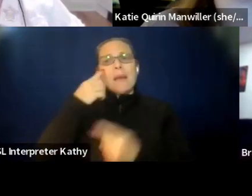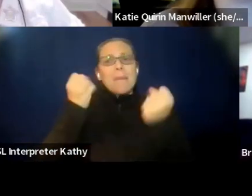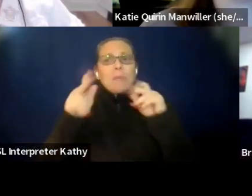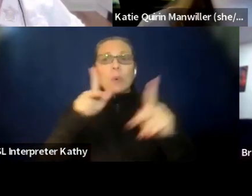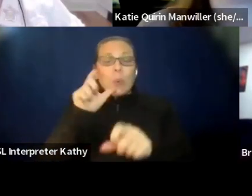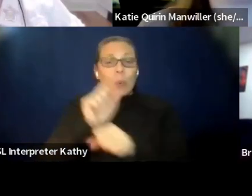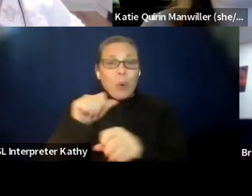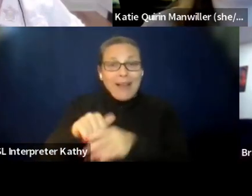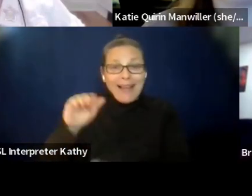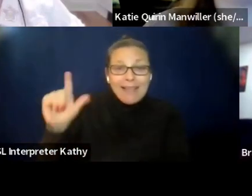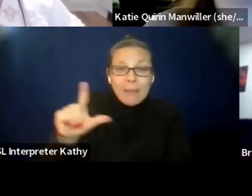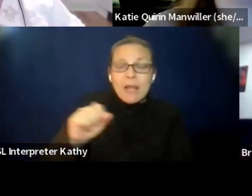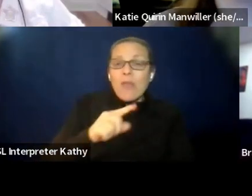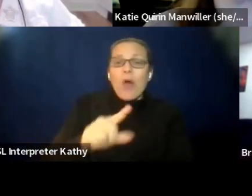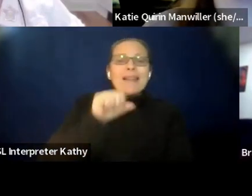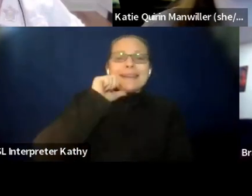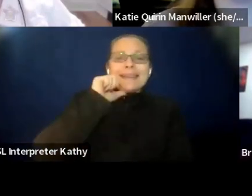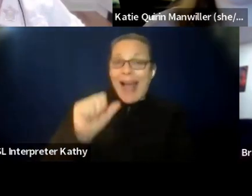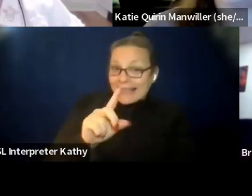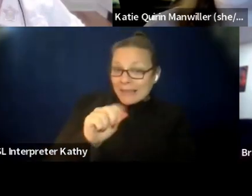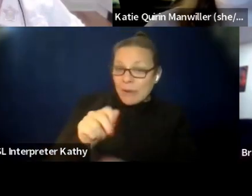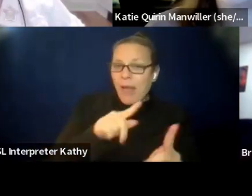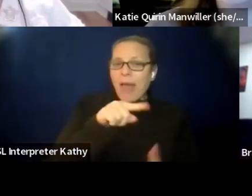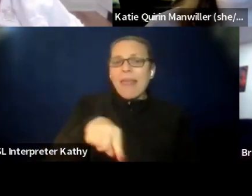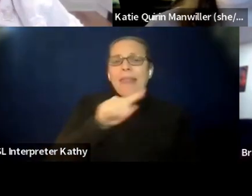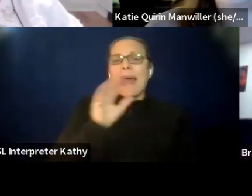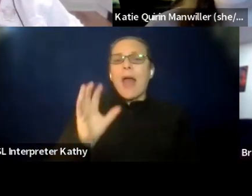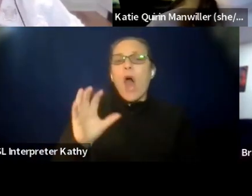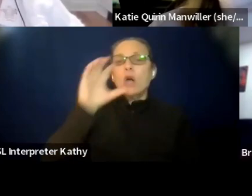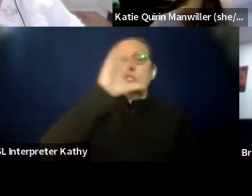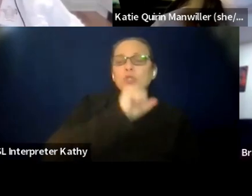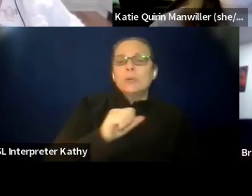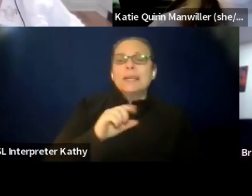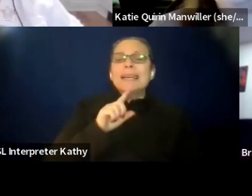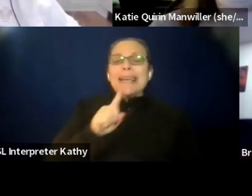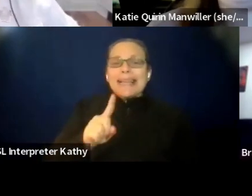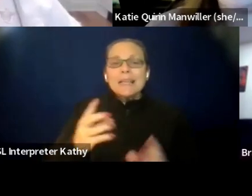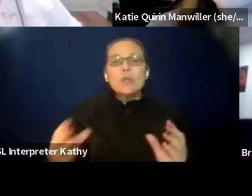culture, even though I think a lot of people who work in libraries, who are